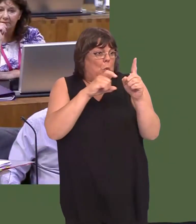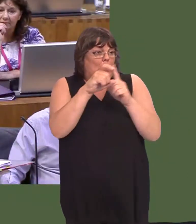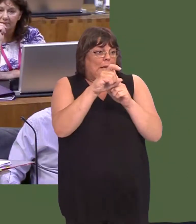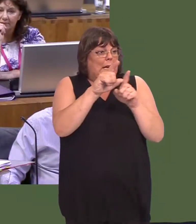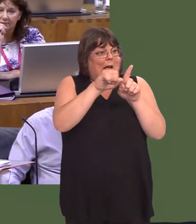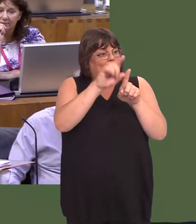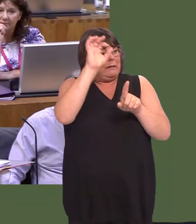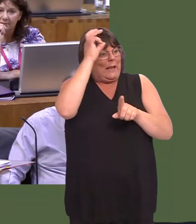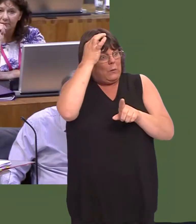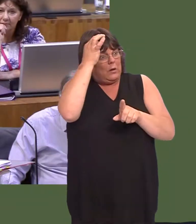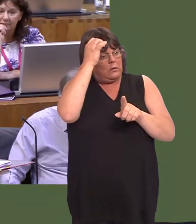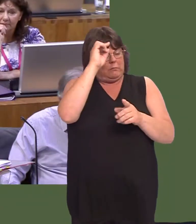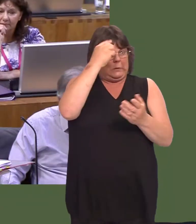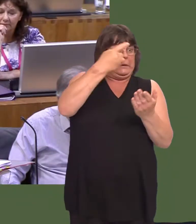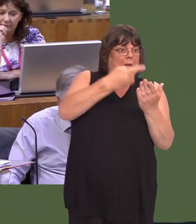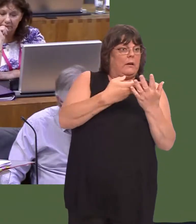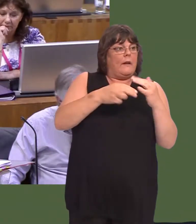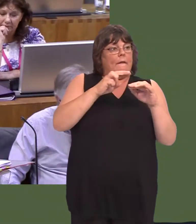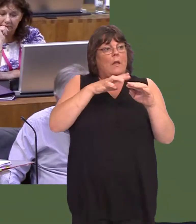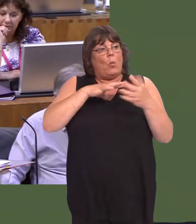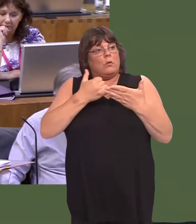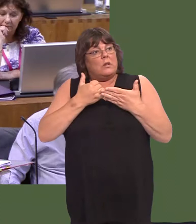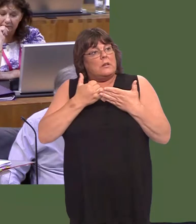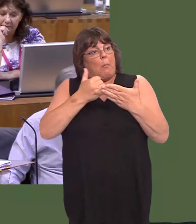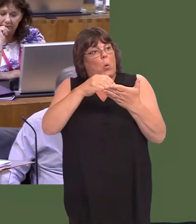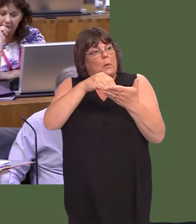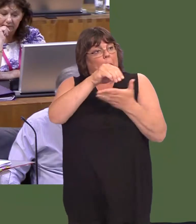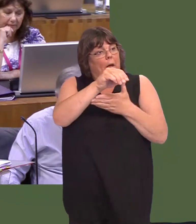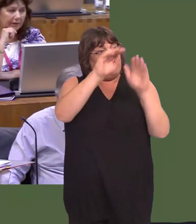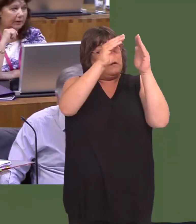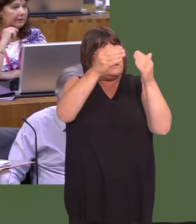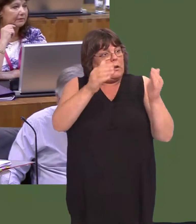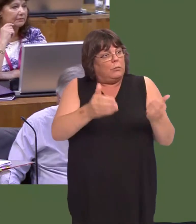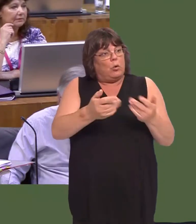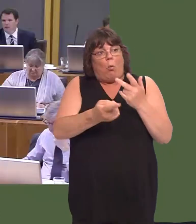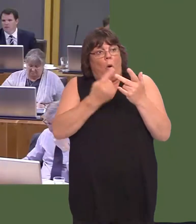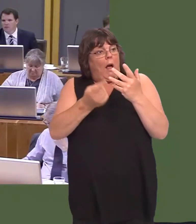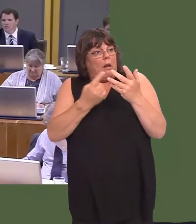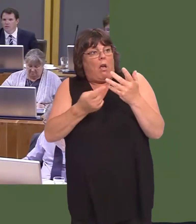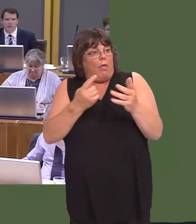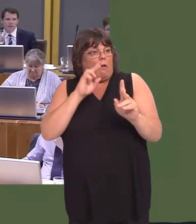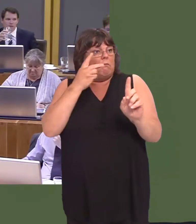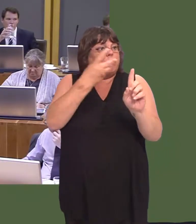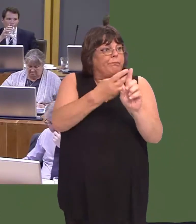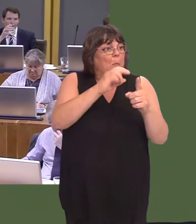the local authority, to determine whether theyíd want to give support to this sculpture, or any other. Darren Millar: 4.